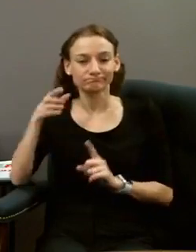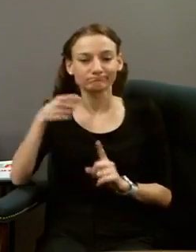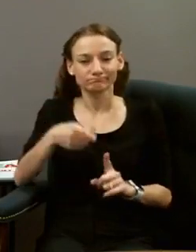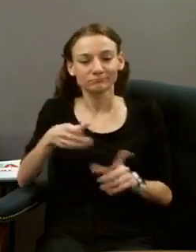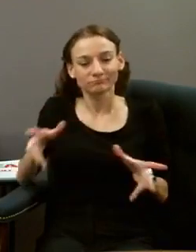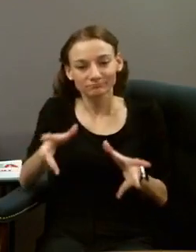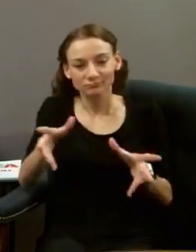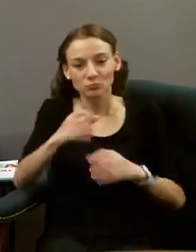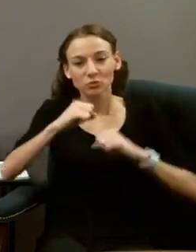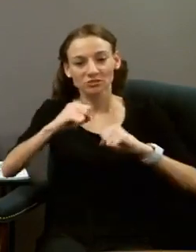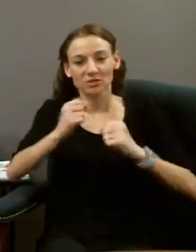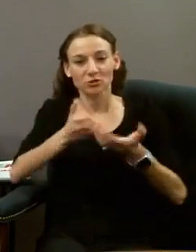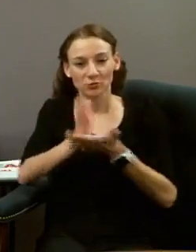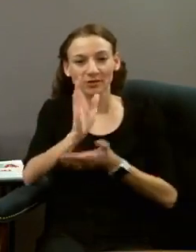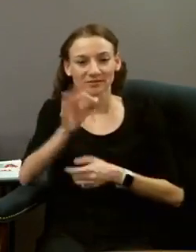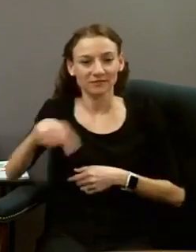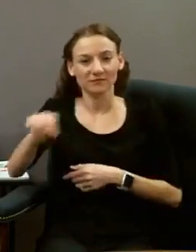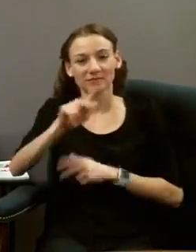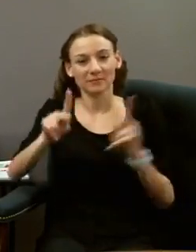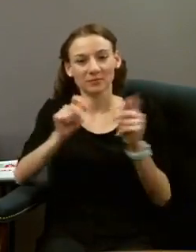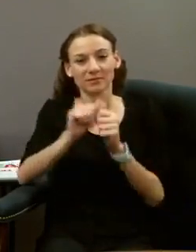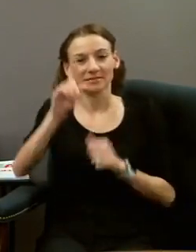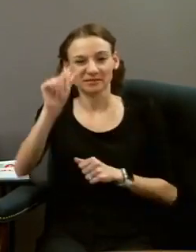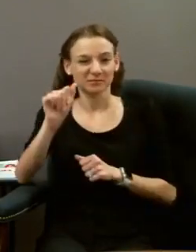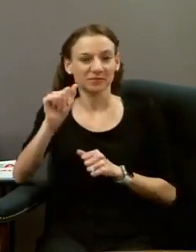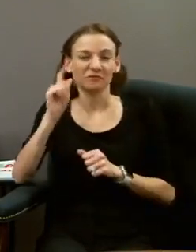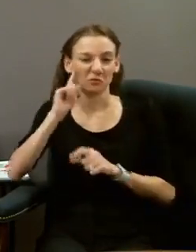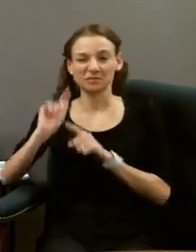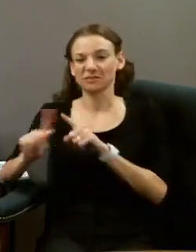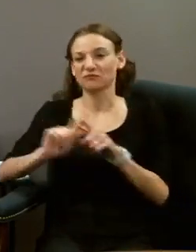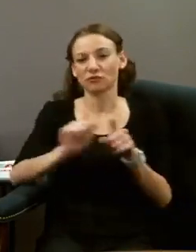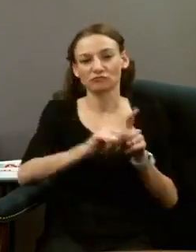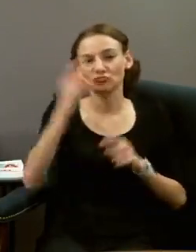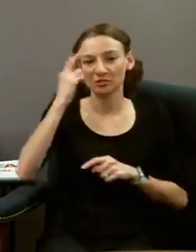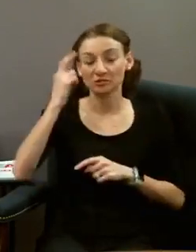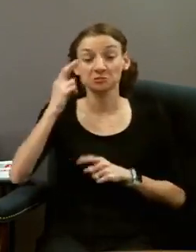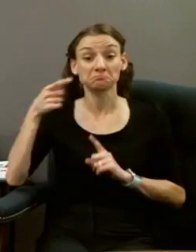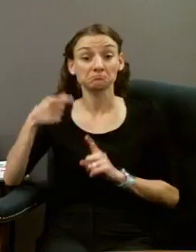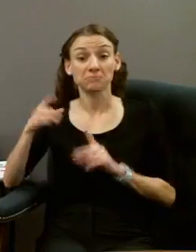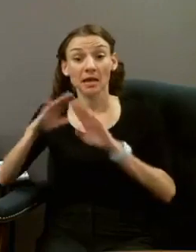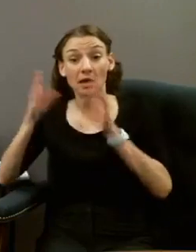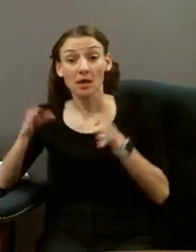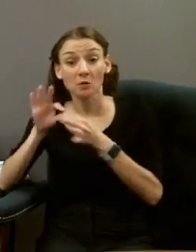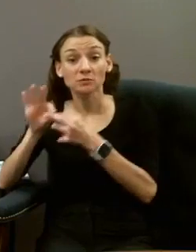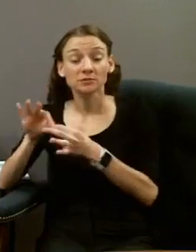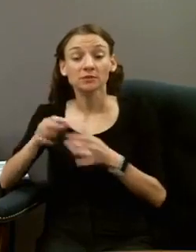of people with disabilities in a large number of areas, whether it's housing, transportation,